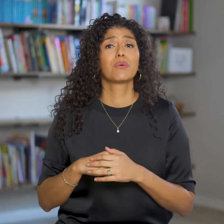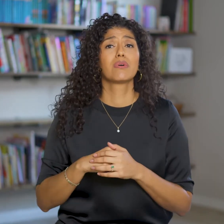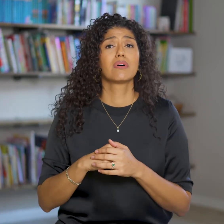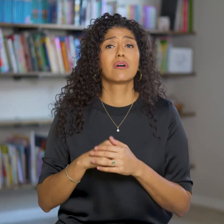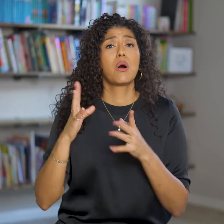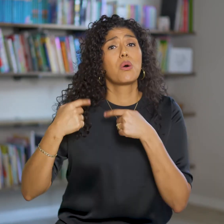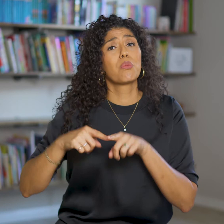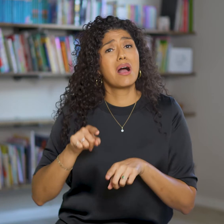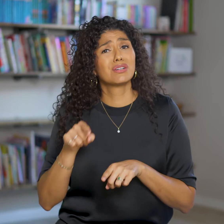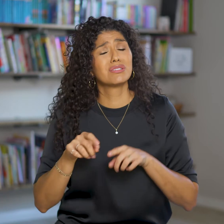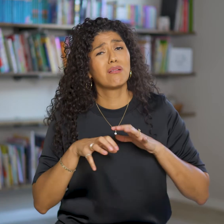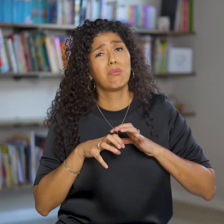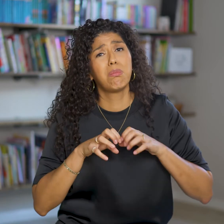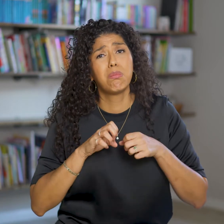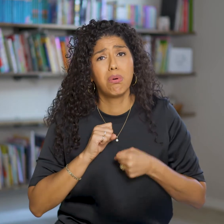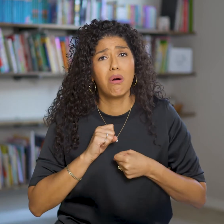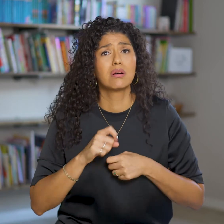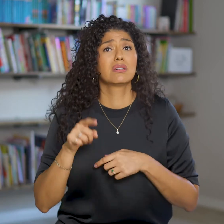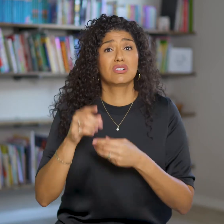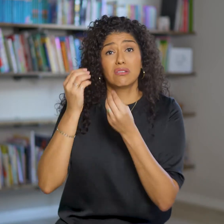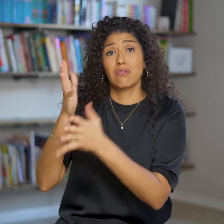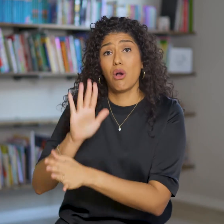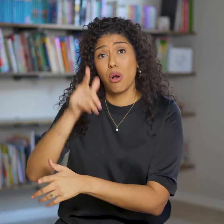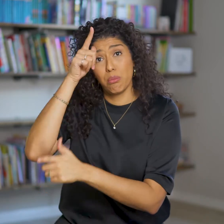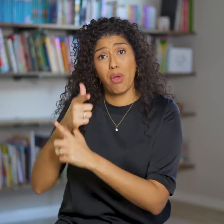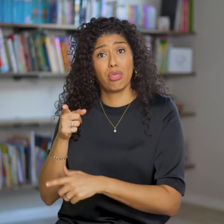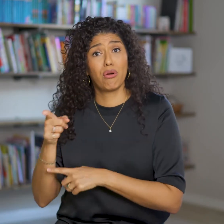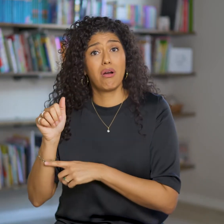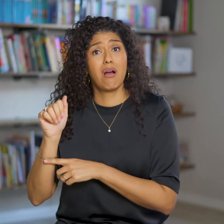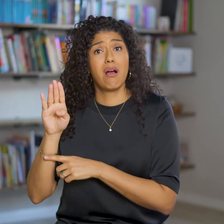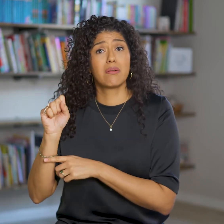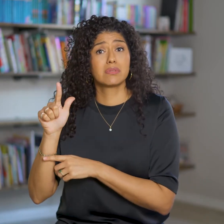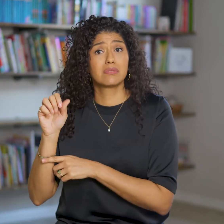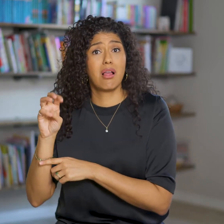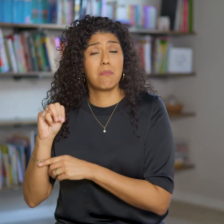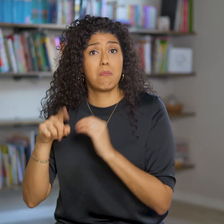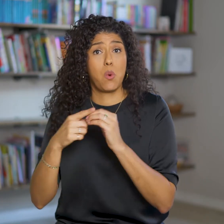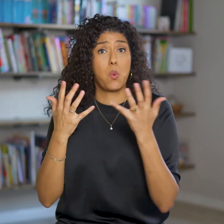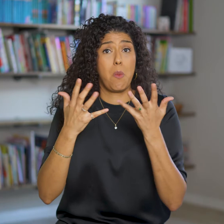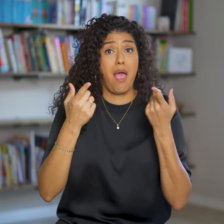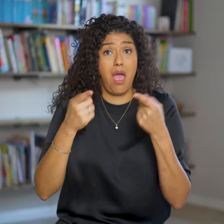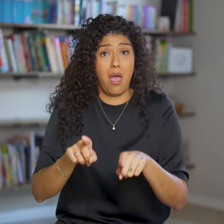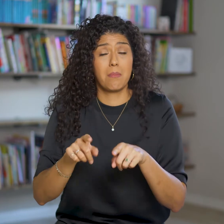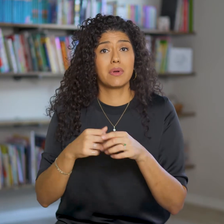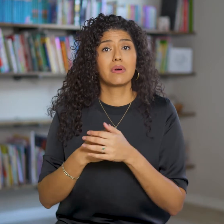As she mourns, she fills her brother Absalom in,